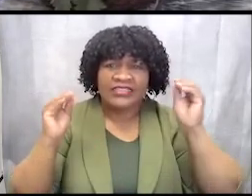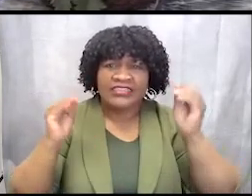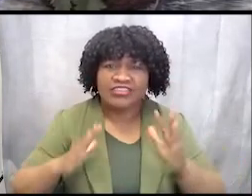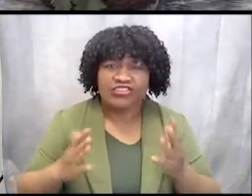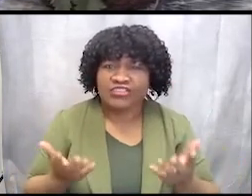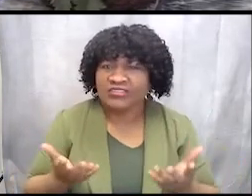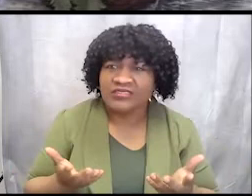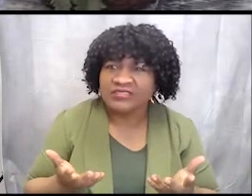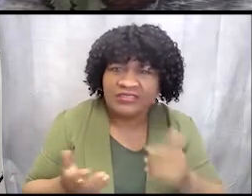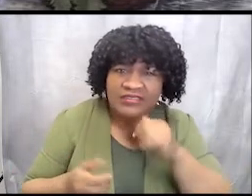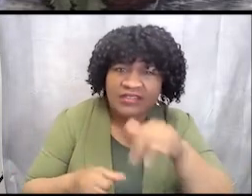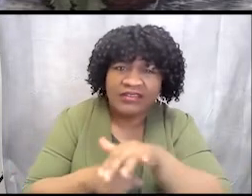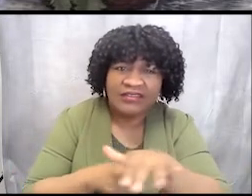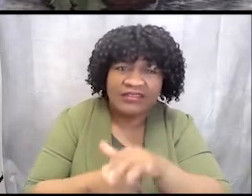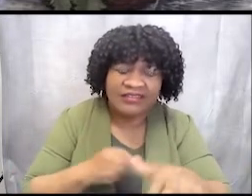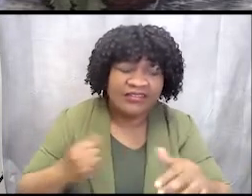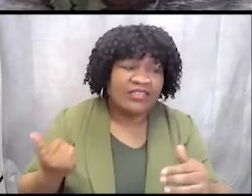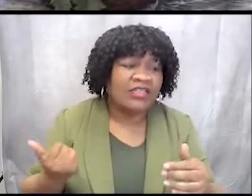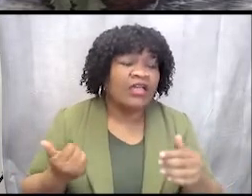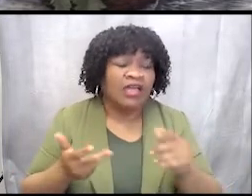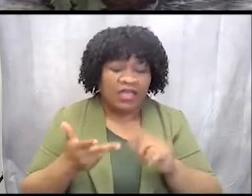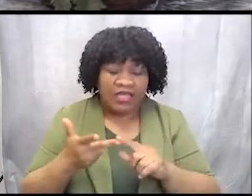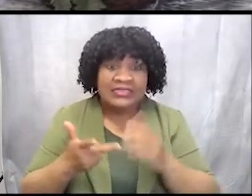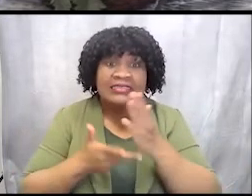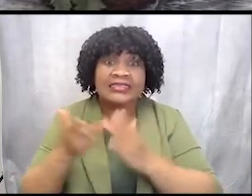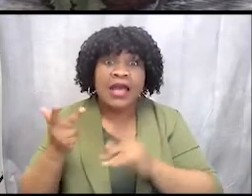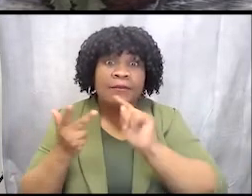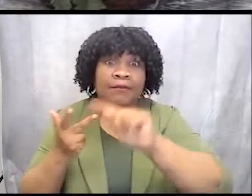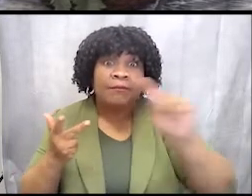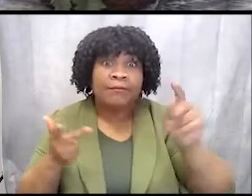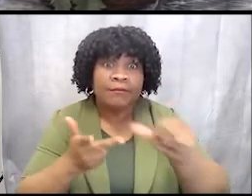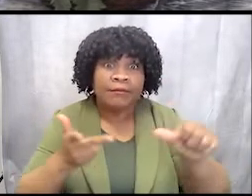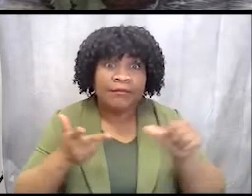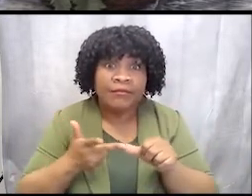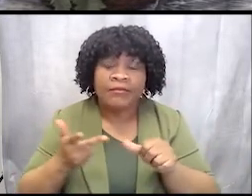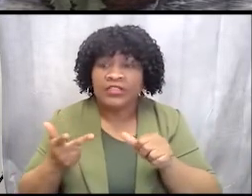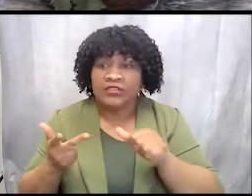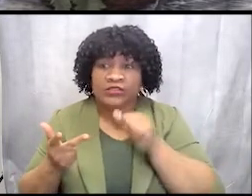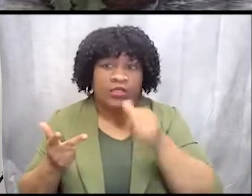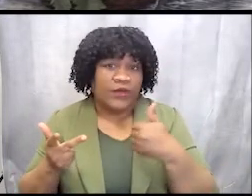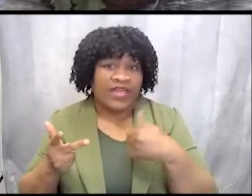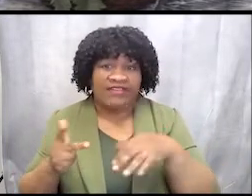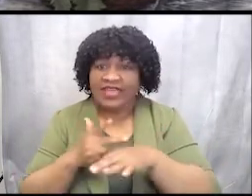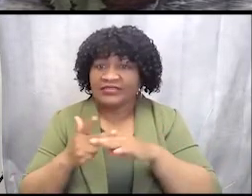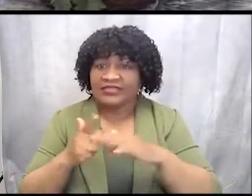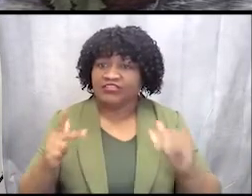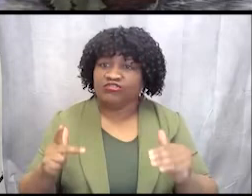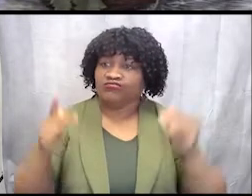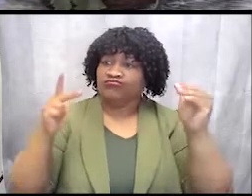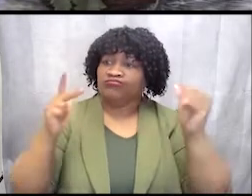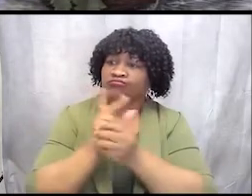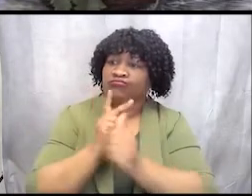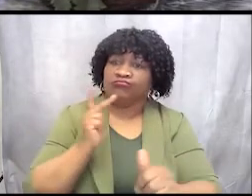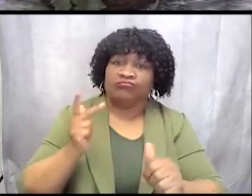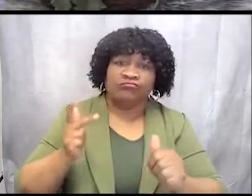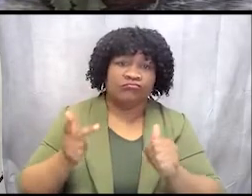We know that there are certain communities that don't have access to high quality courses.